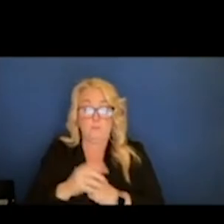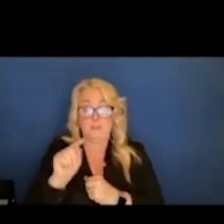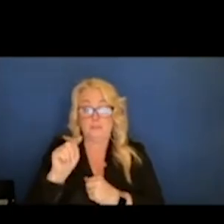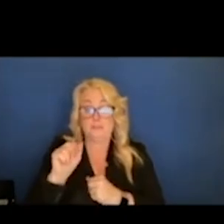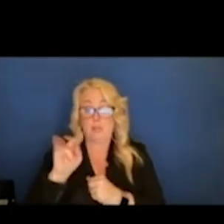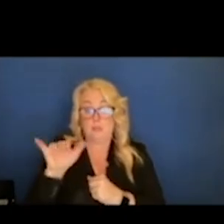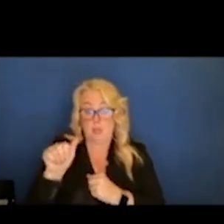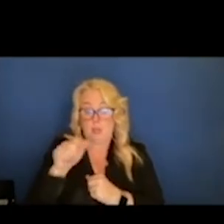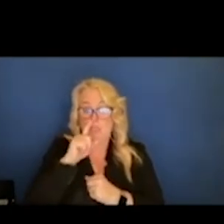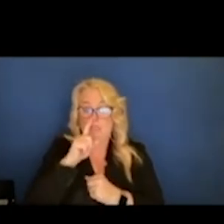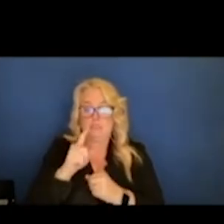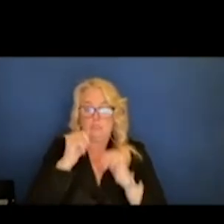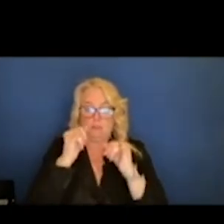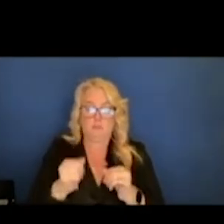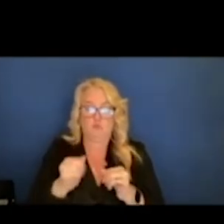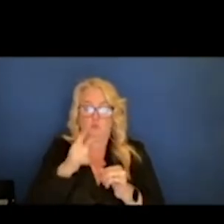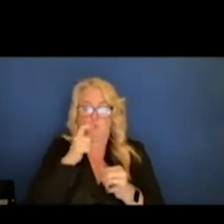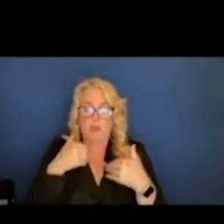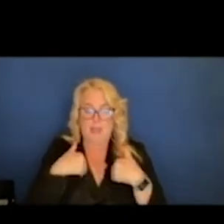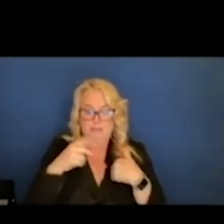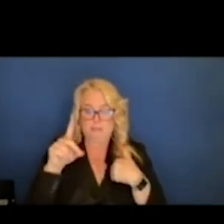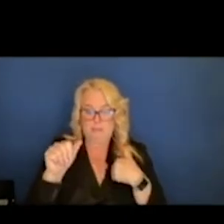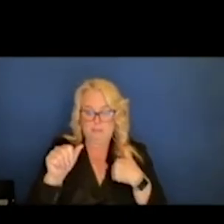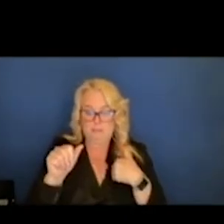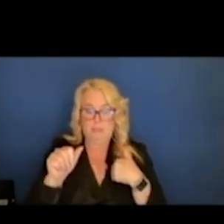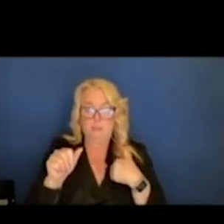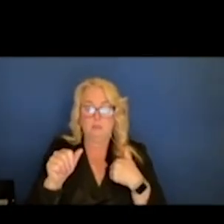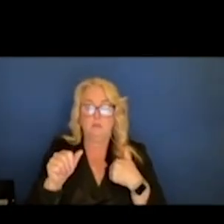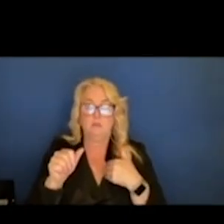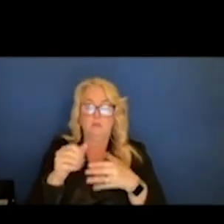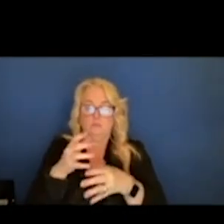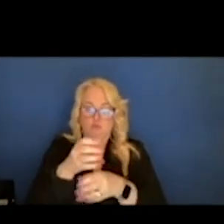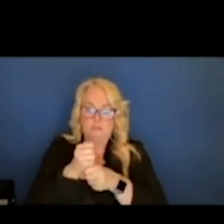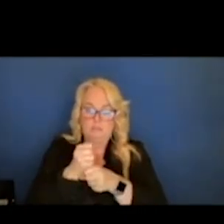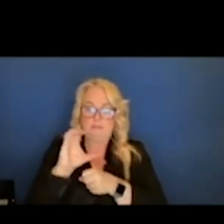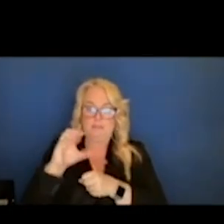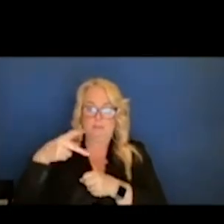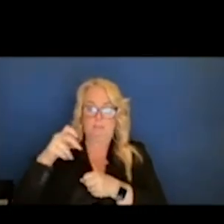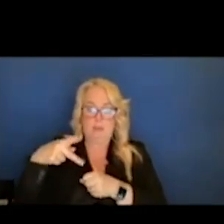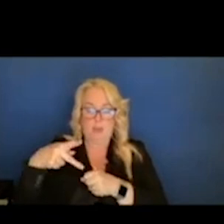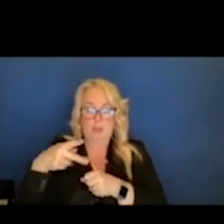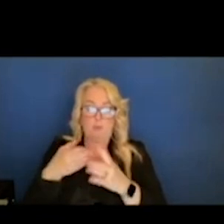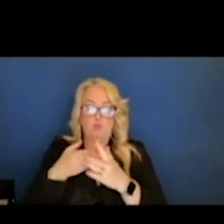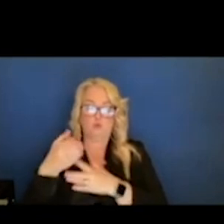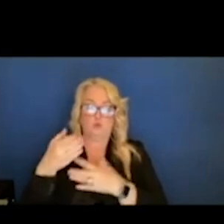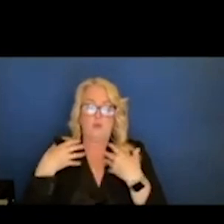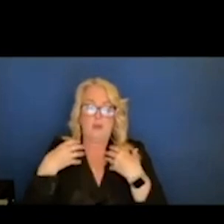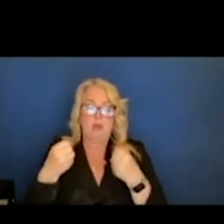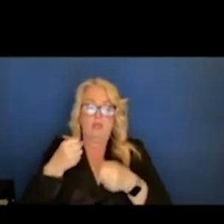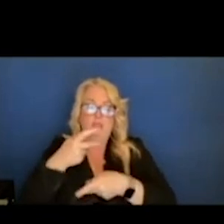Tania is an individual with a disability and came to the CPAP 2.0 grant through a healthcare